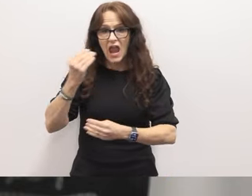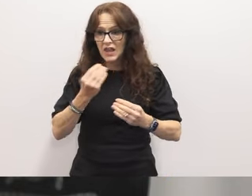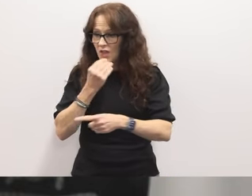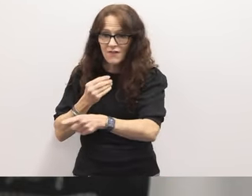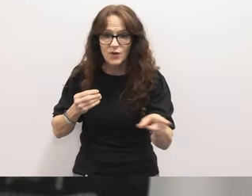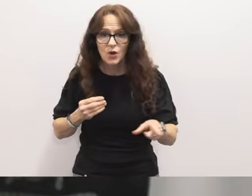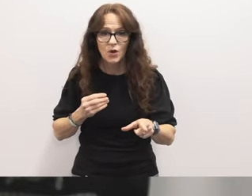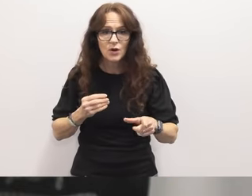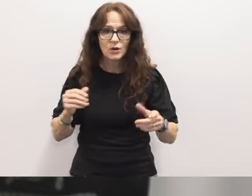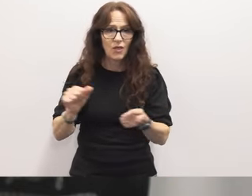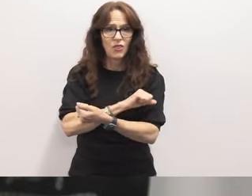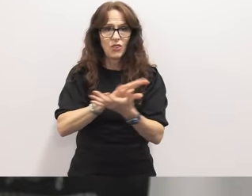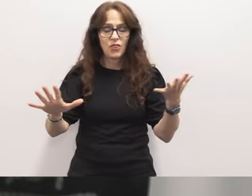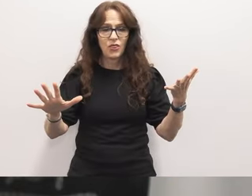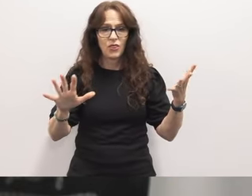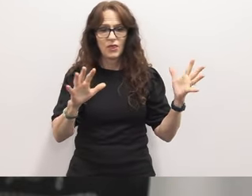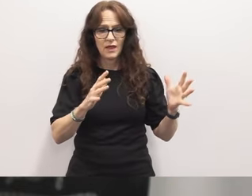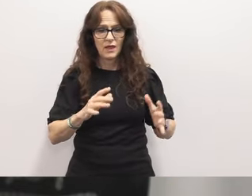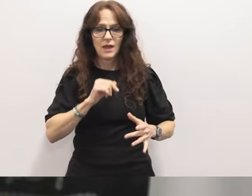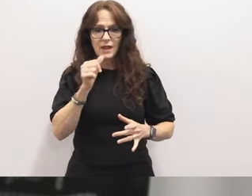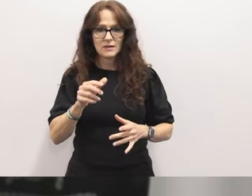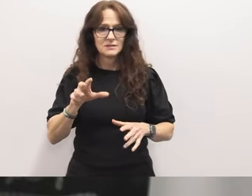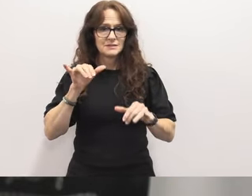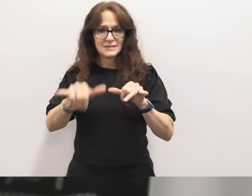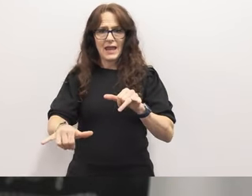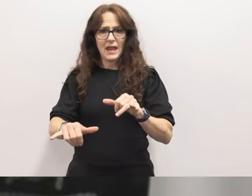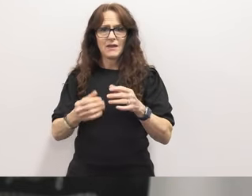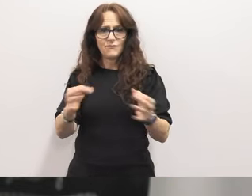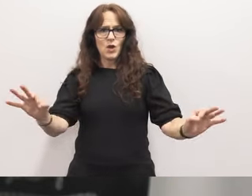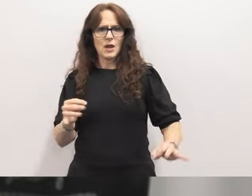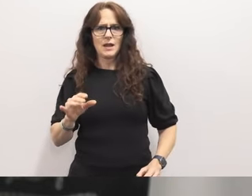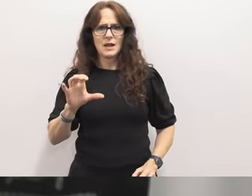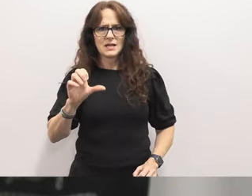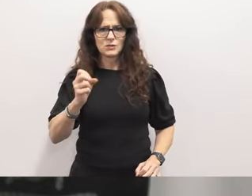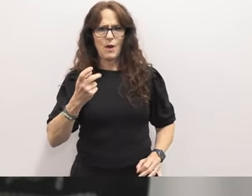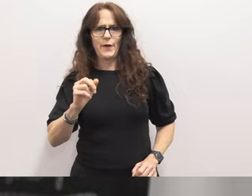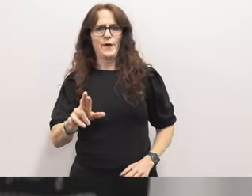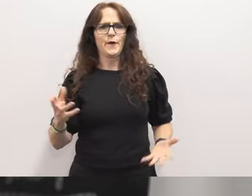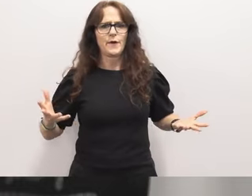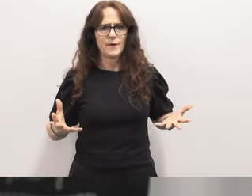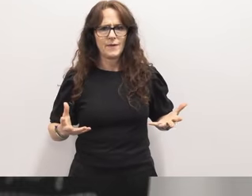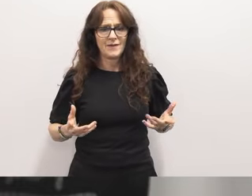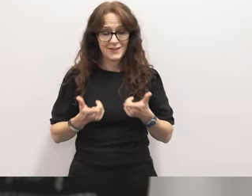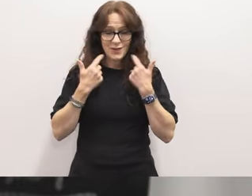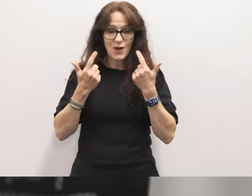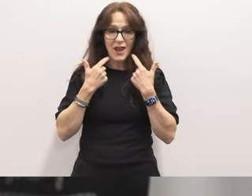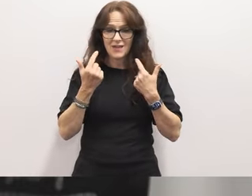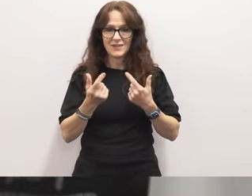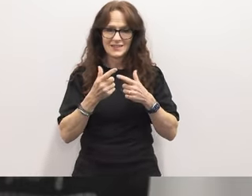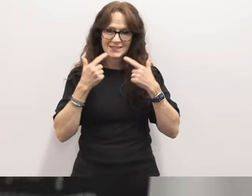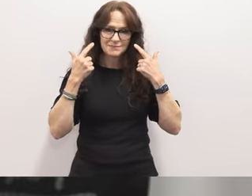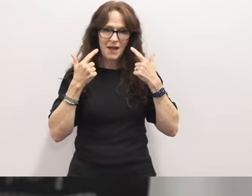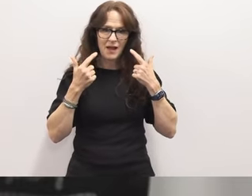she vandalized and basically was a squatter. Okay. So you're chuckling a little bit, you have a smile, but you're engaged.